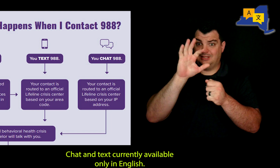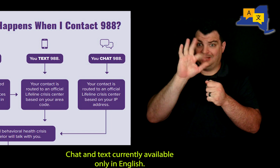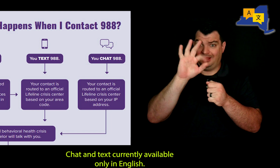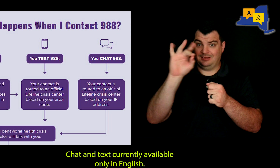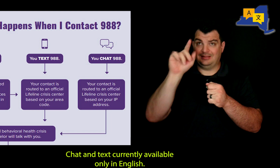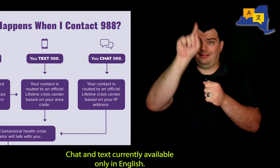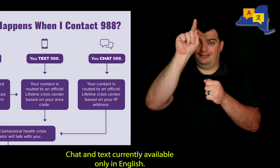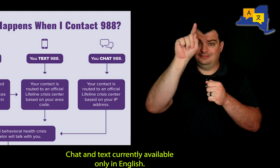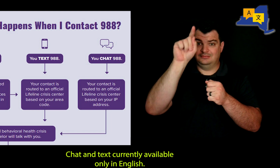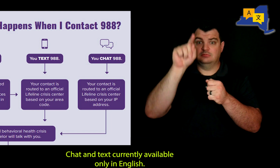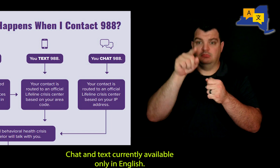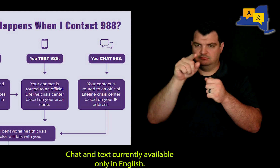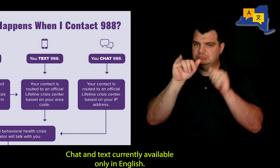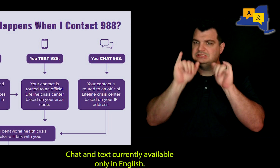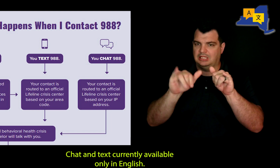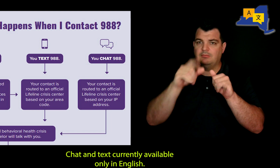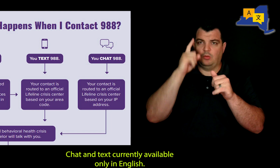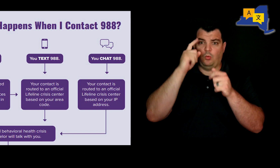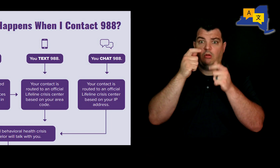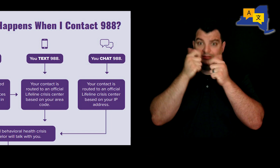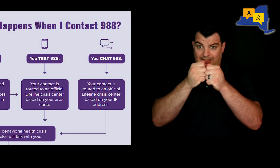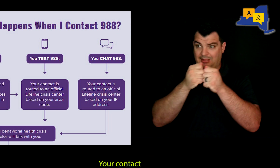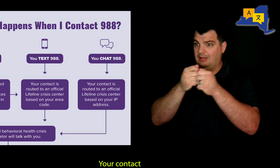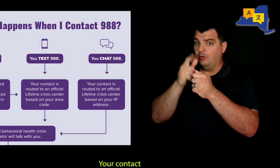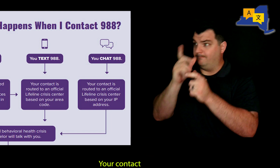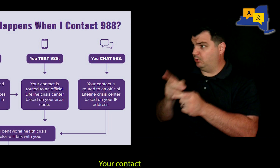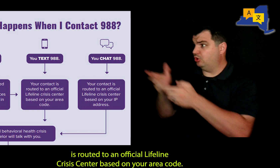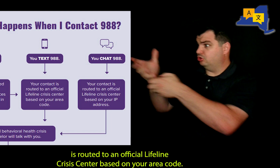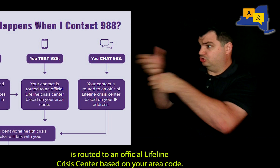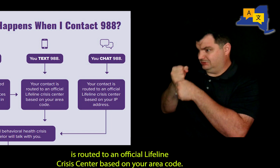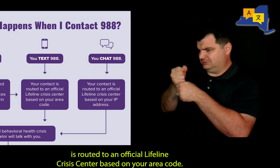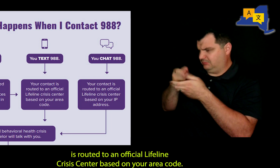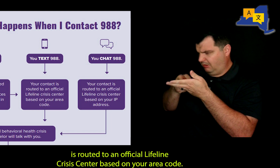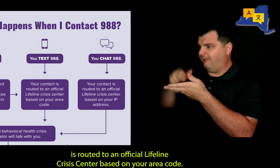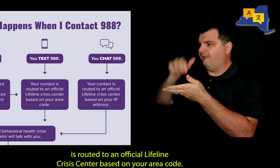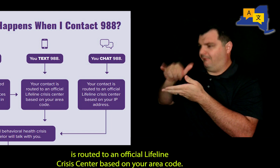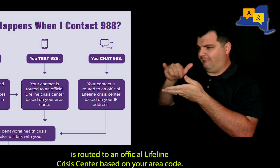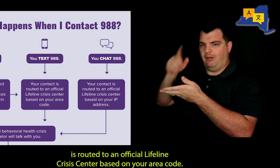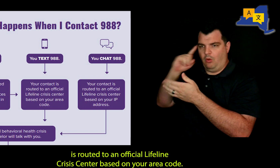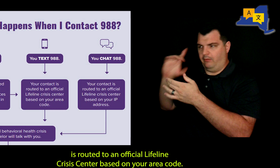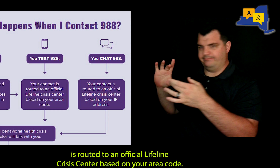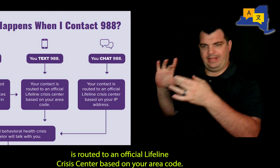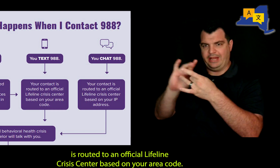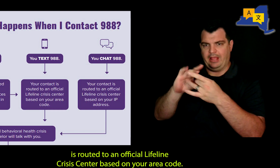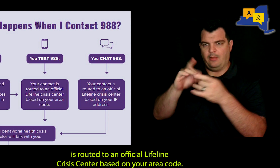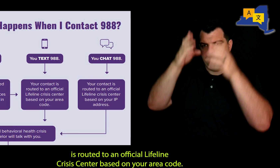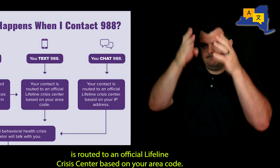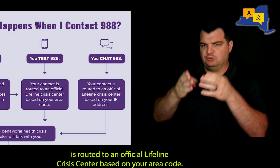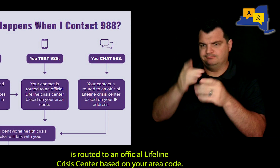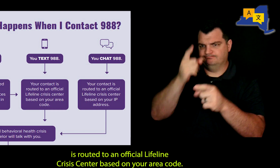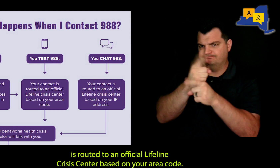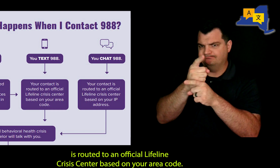Chat and text currently available only in English. Your contact is routed to an official Lifeline Crisis Center based on your area code.